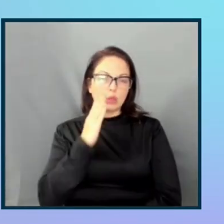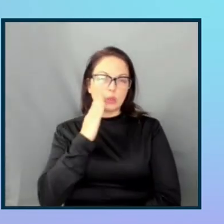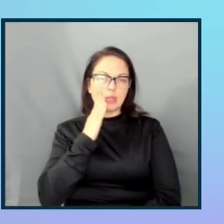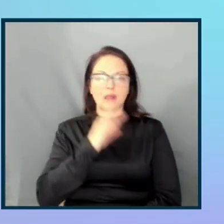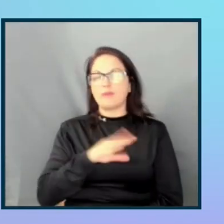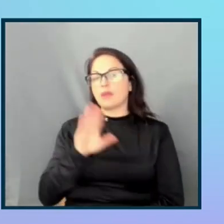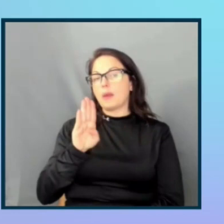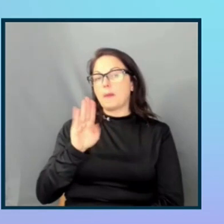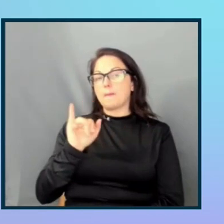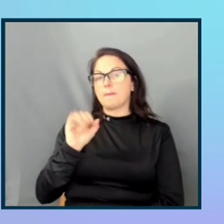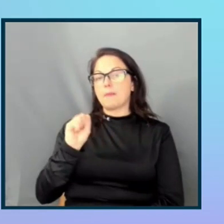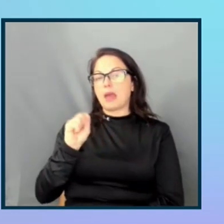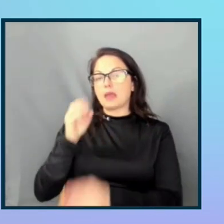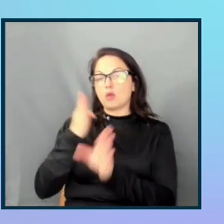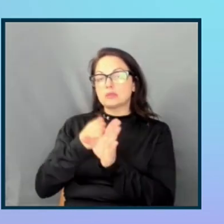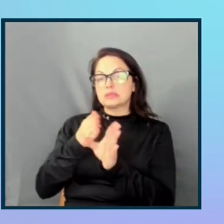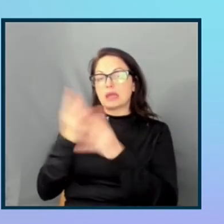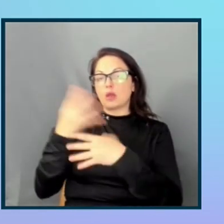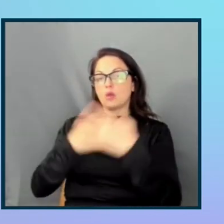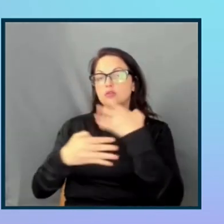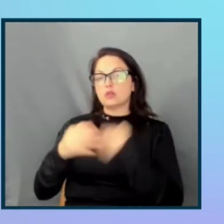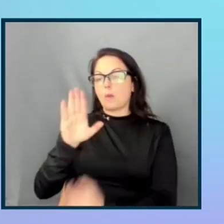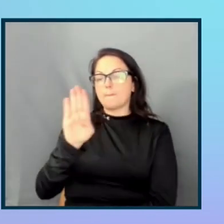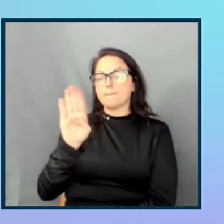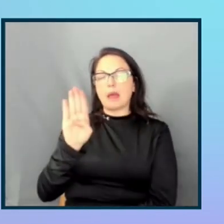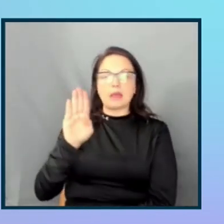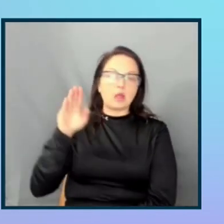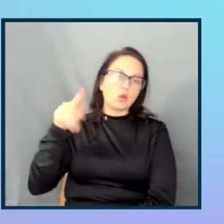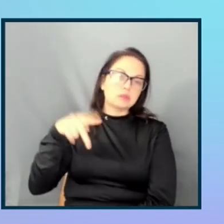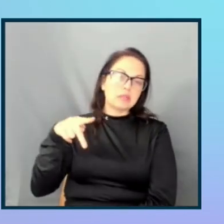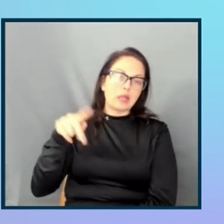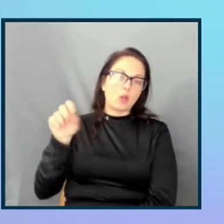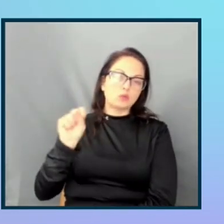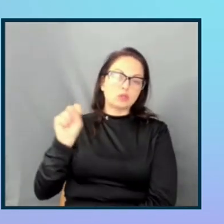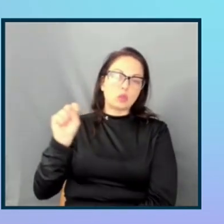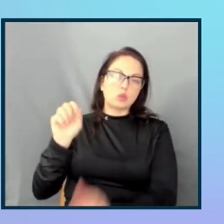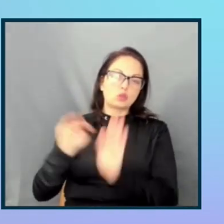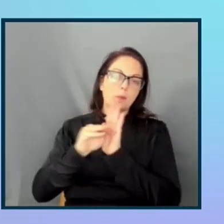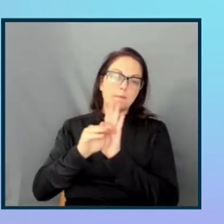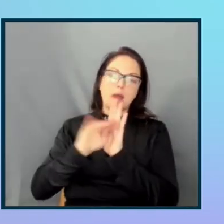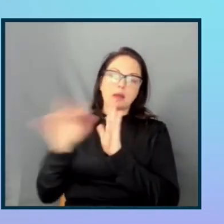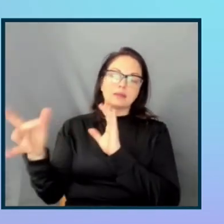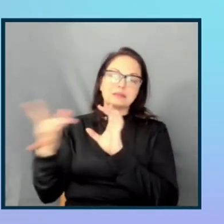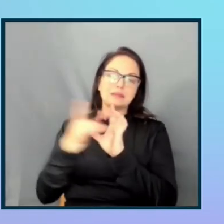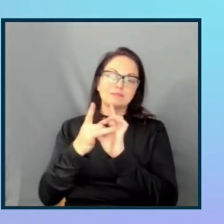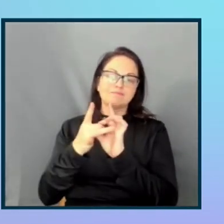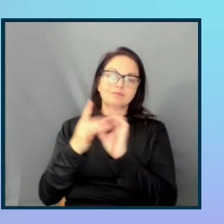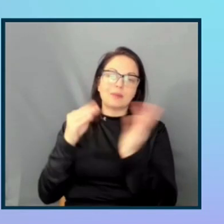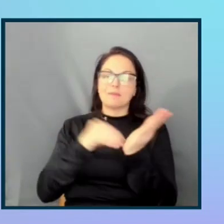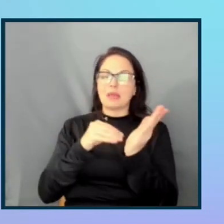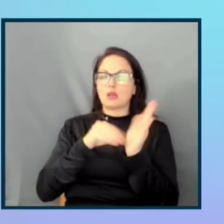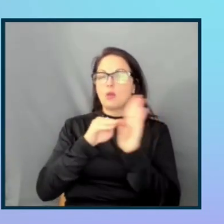as an integration of the medical and social models?" I think I need to go away and read about it 'cause I don't know what it is.